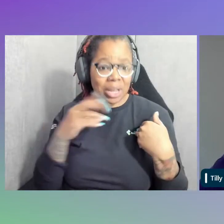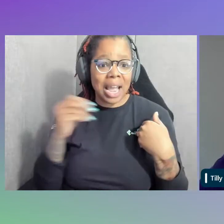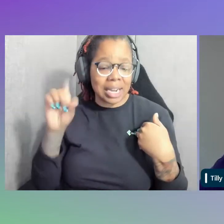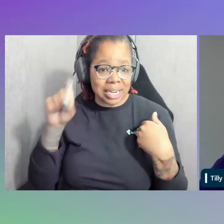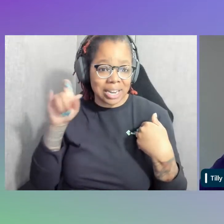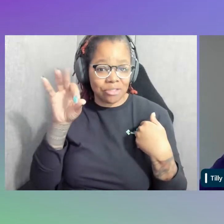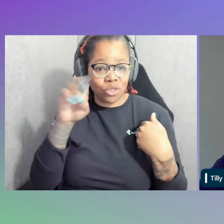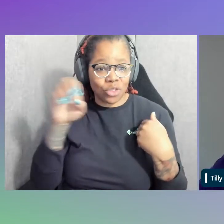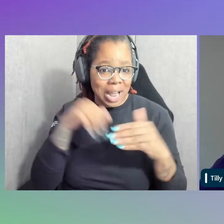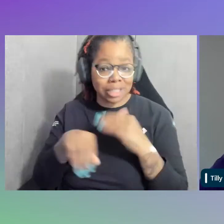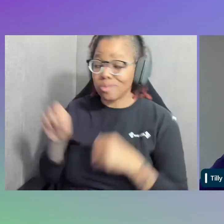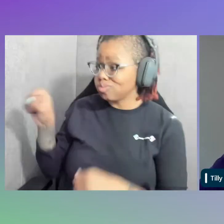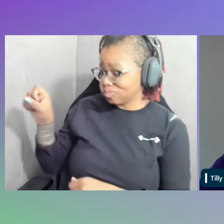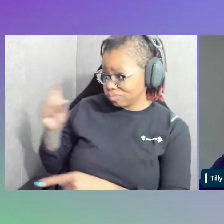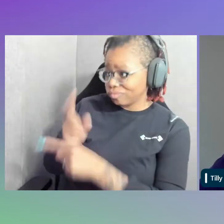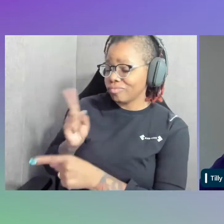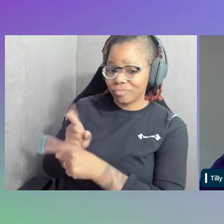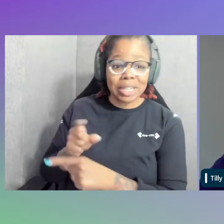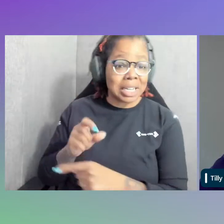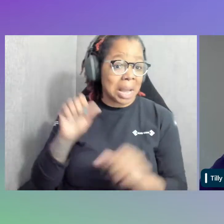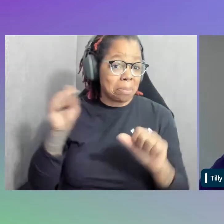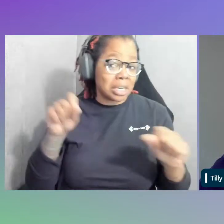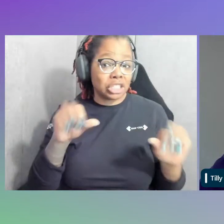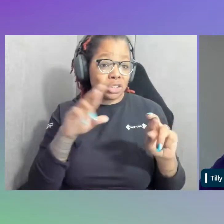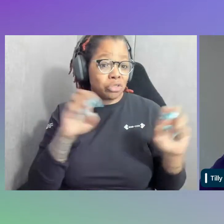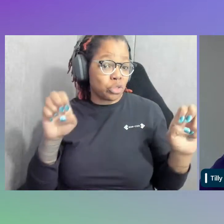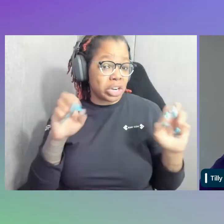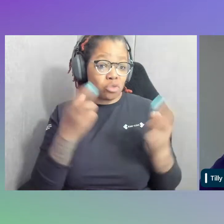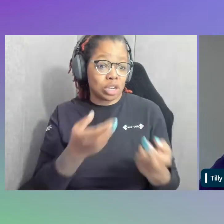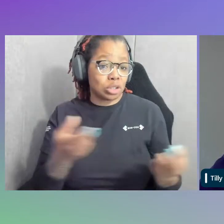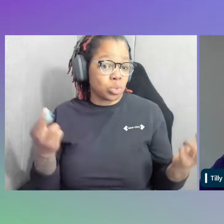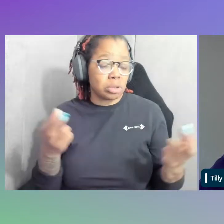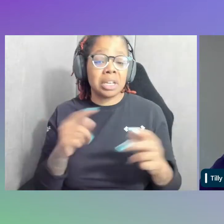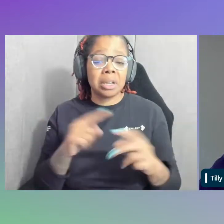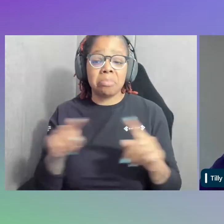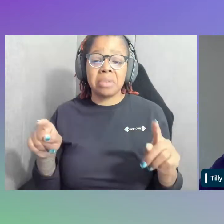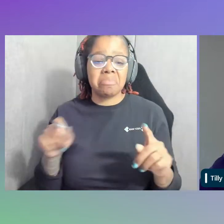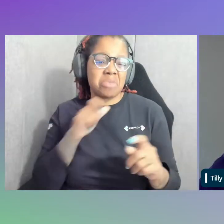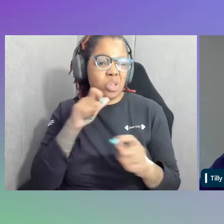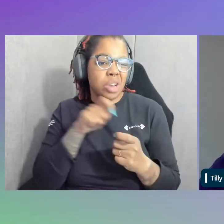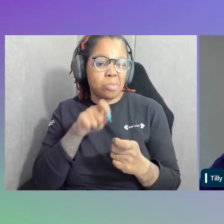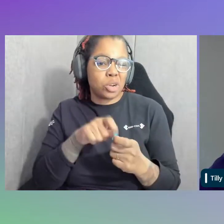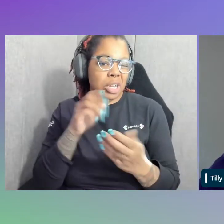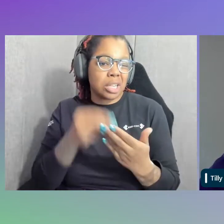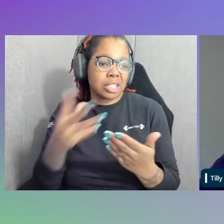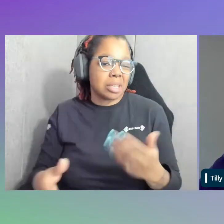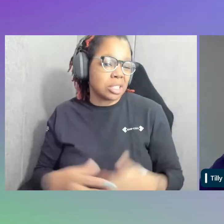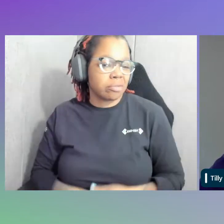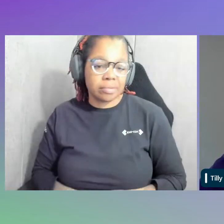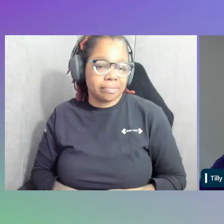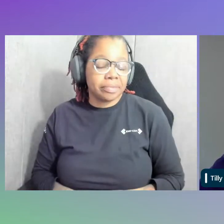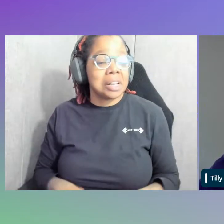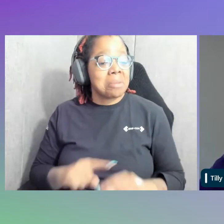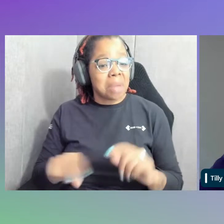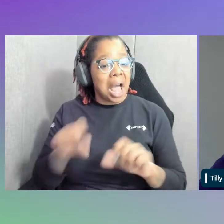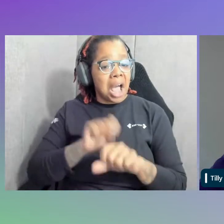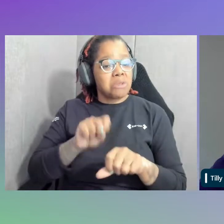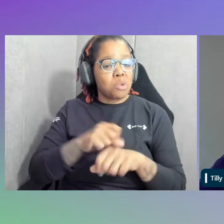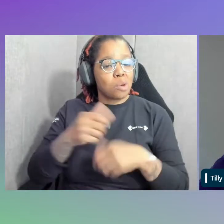access. So yeah, so potentially free resources, but otherwise they're not particularly expensive. But I worked through